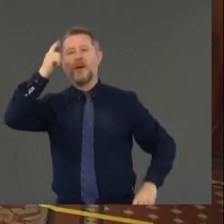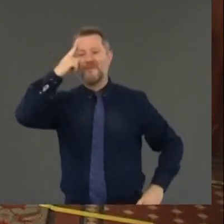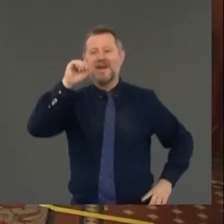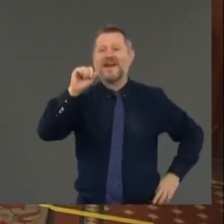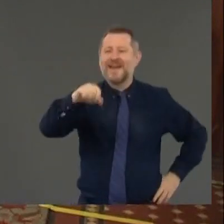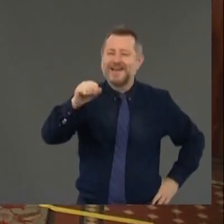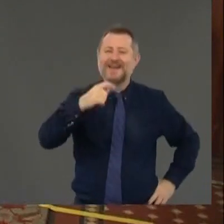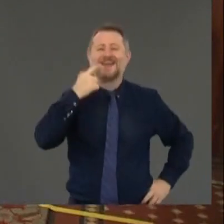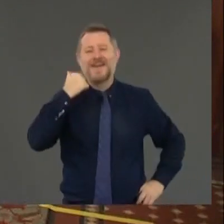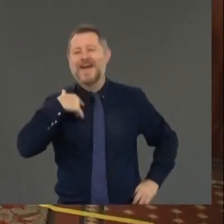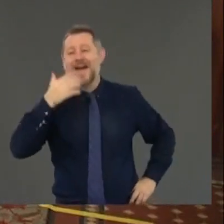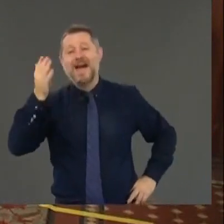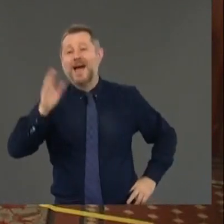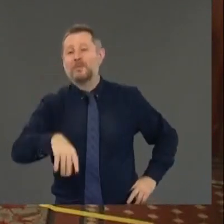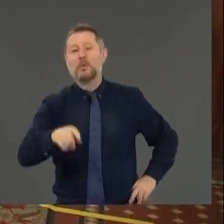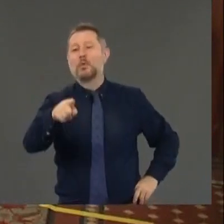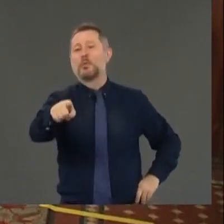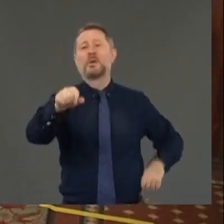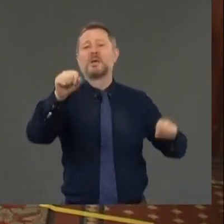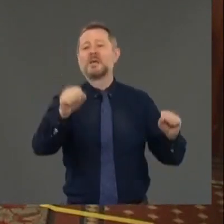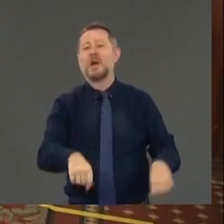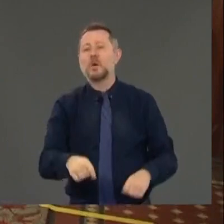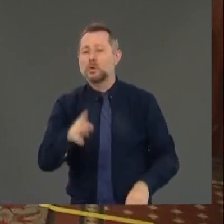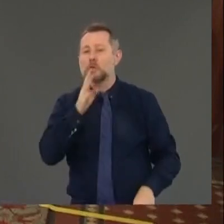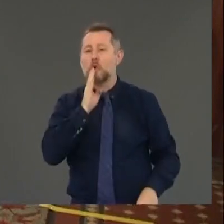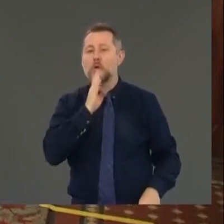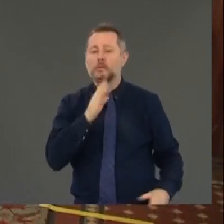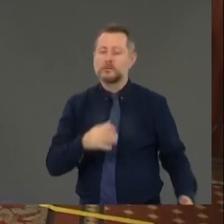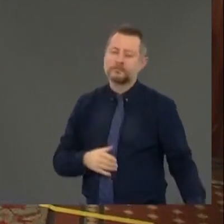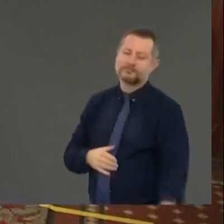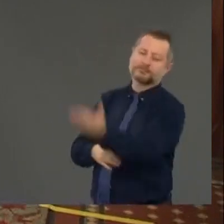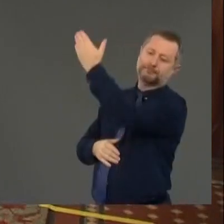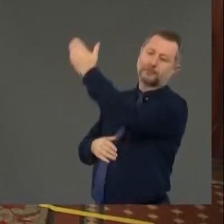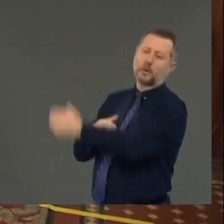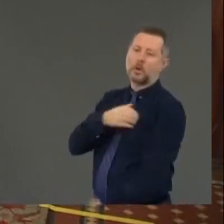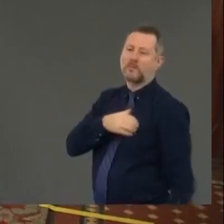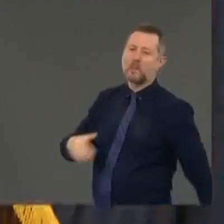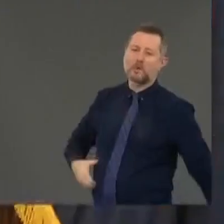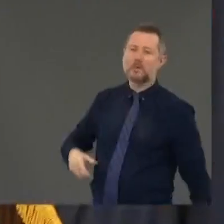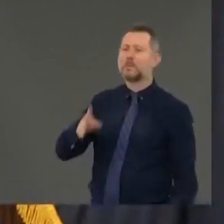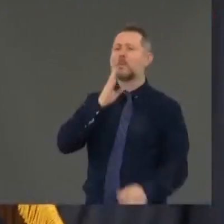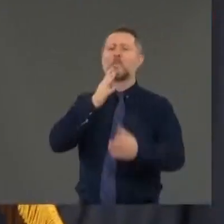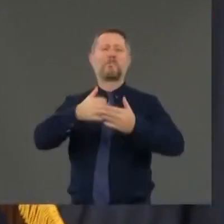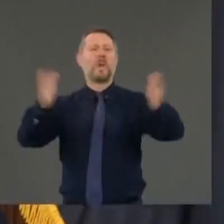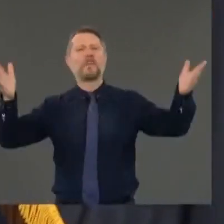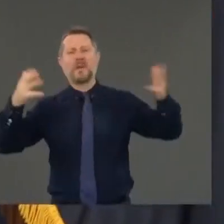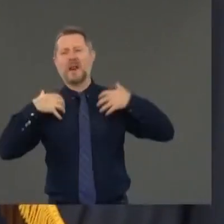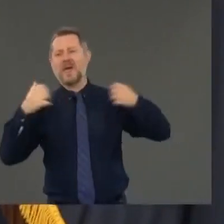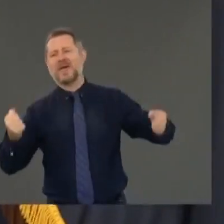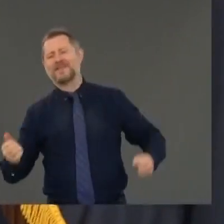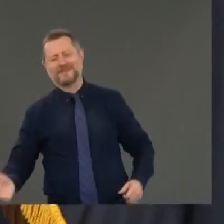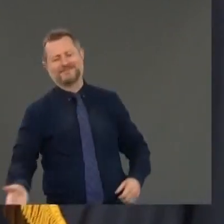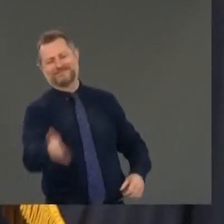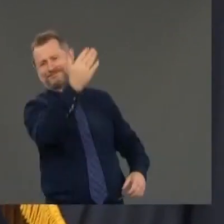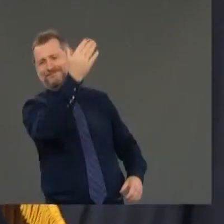THE TOP LINE NUMBER.